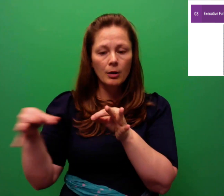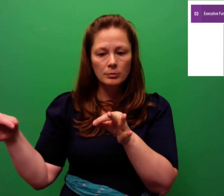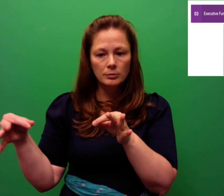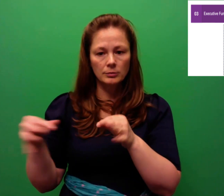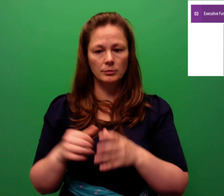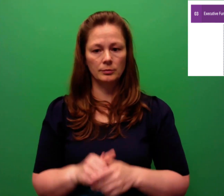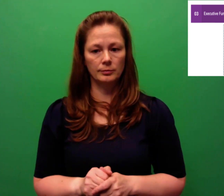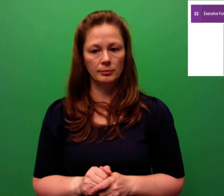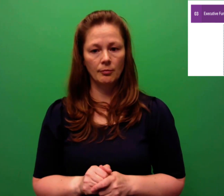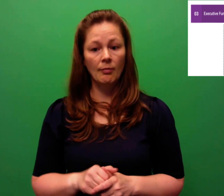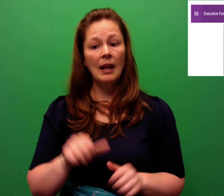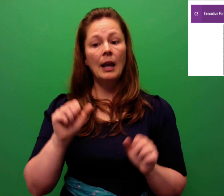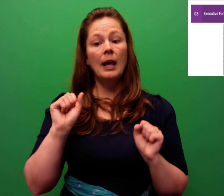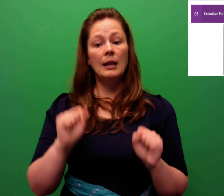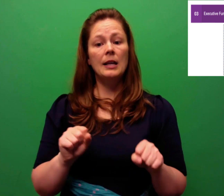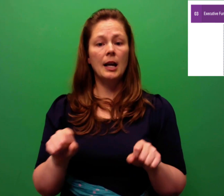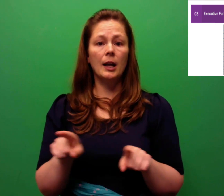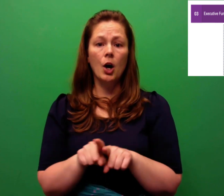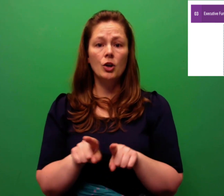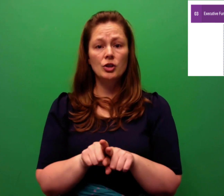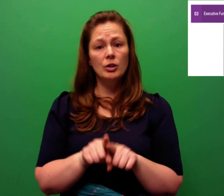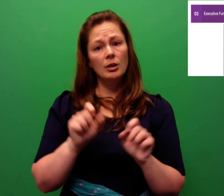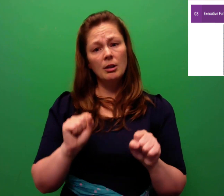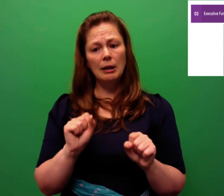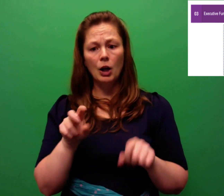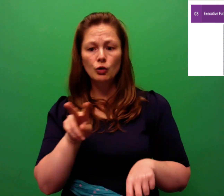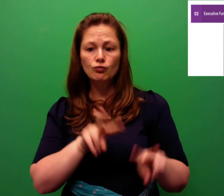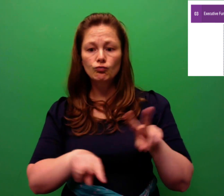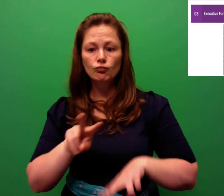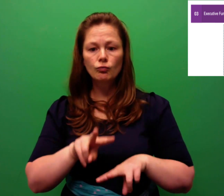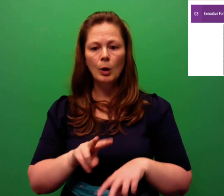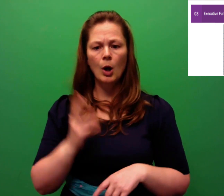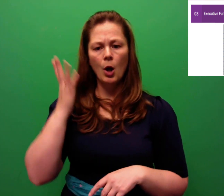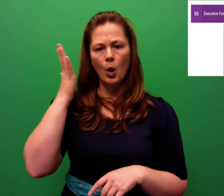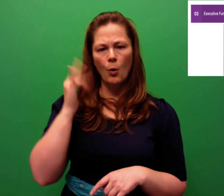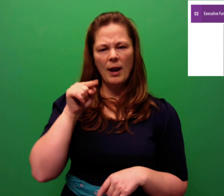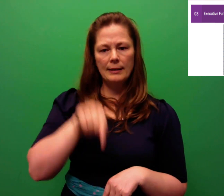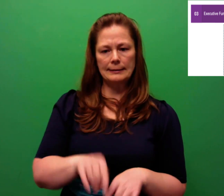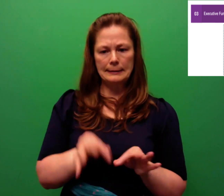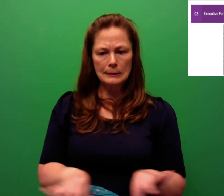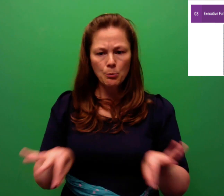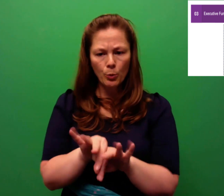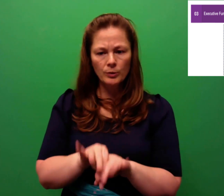can ask themselves, why is this important, how does this fit into what I already